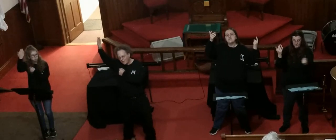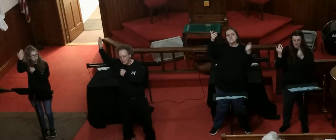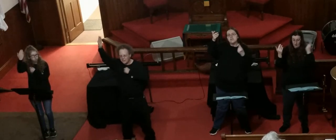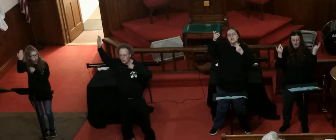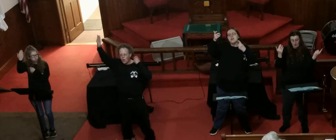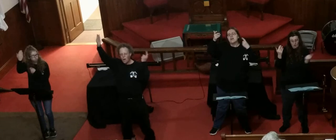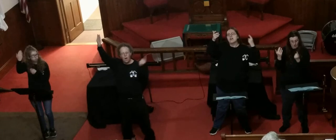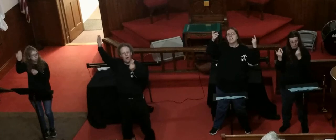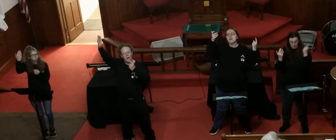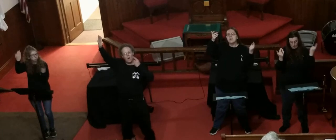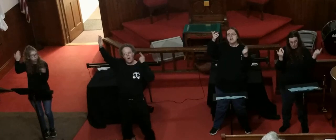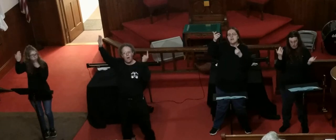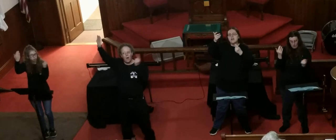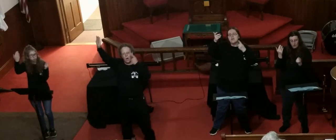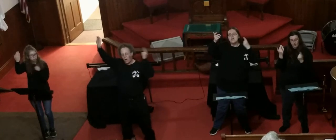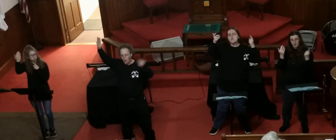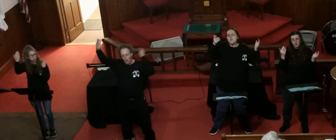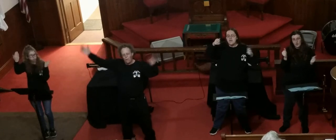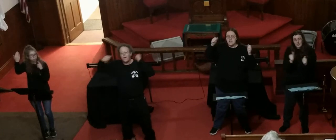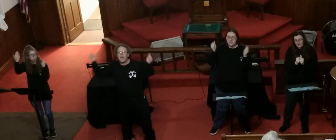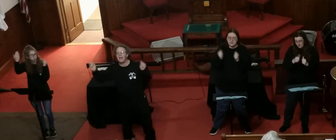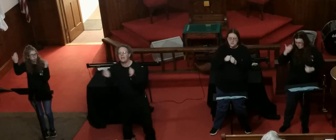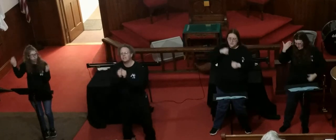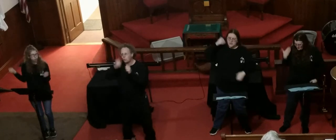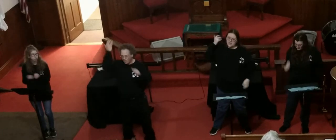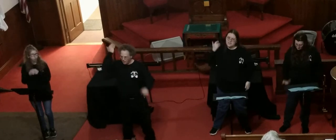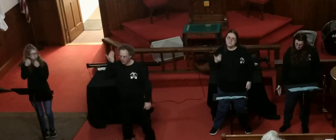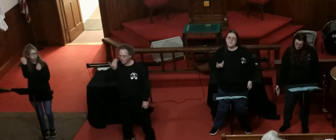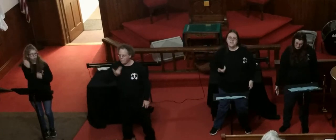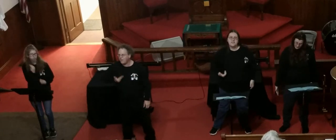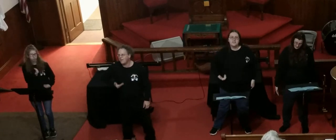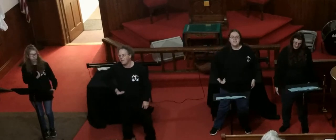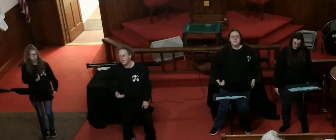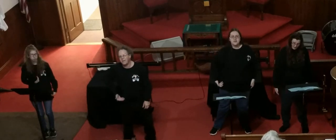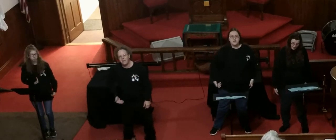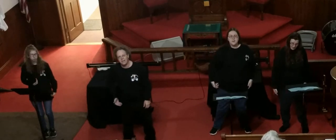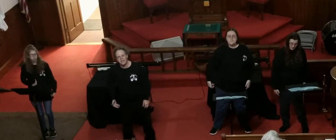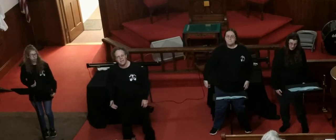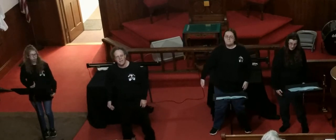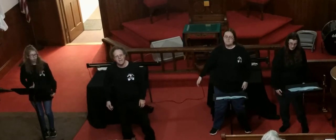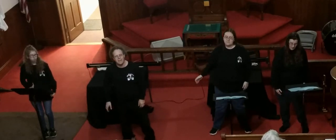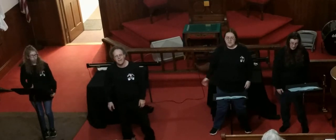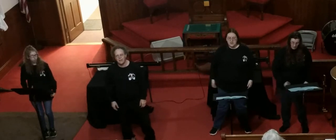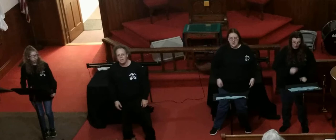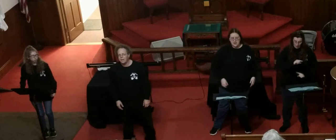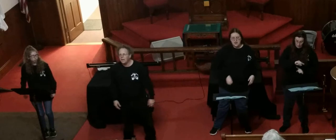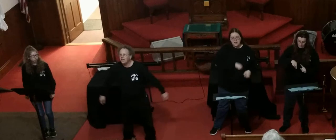He's always With me